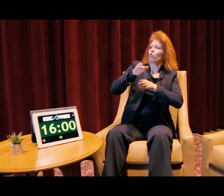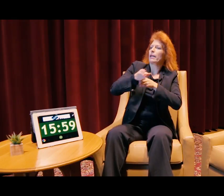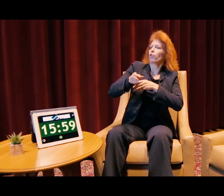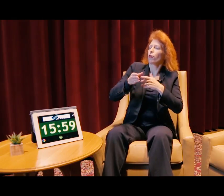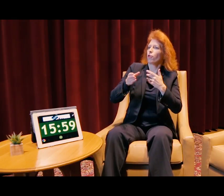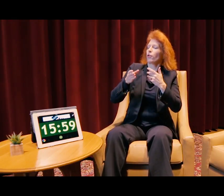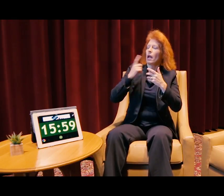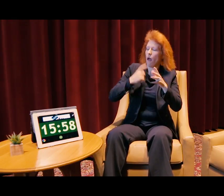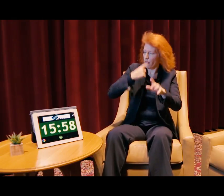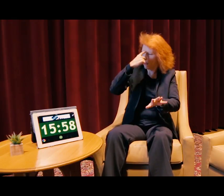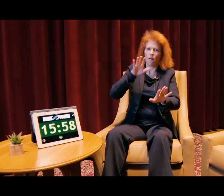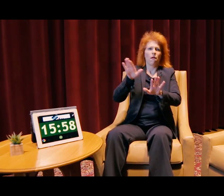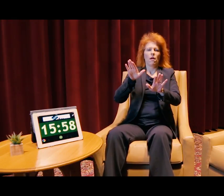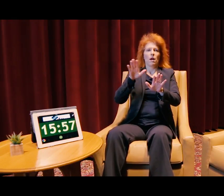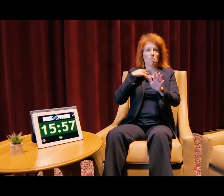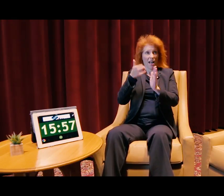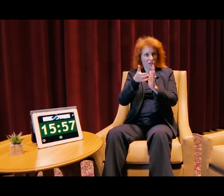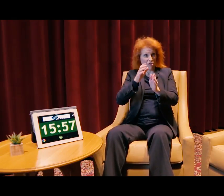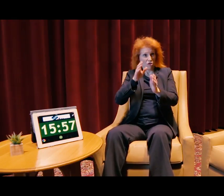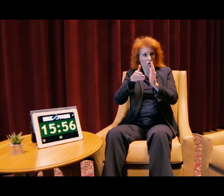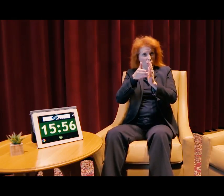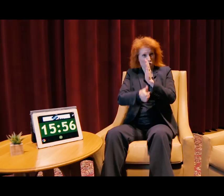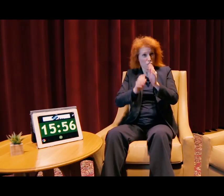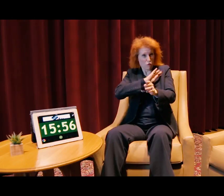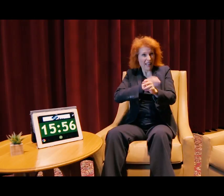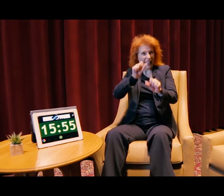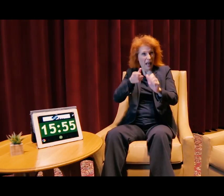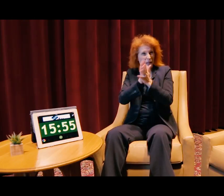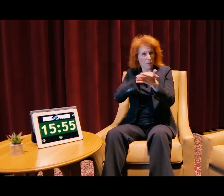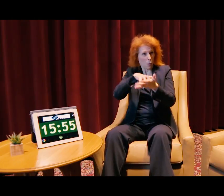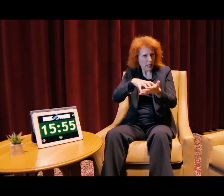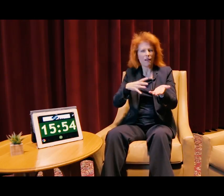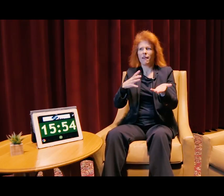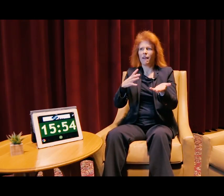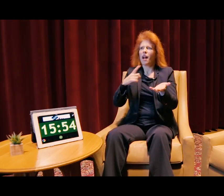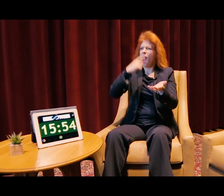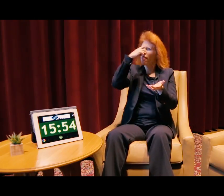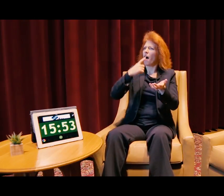And that was a rude awakening for me because I realized what I thought was pretty stellar in a certain area,